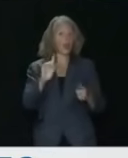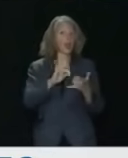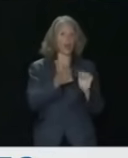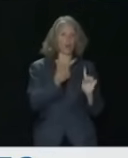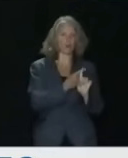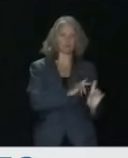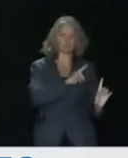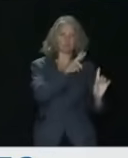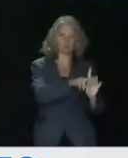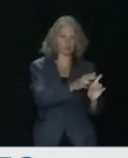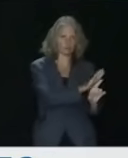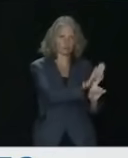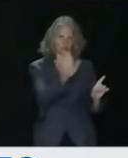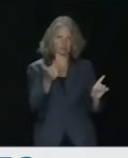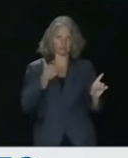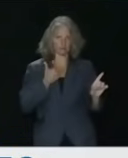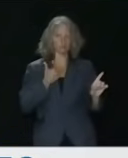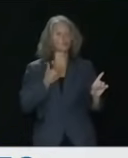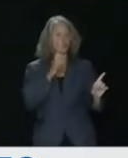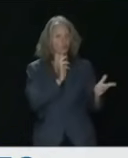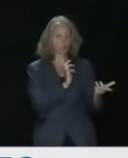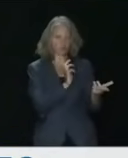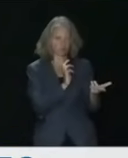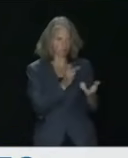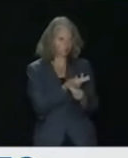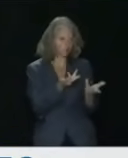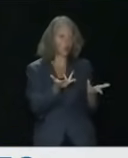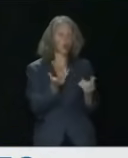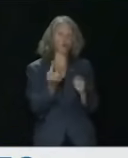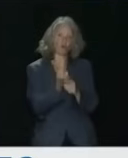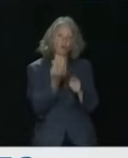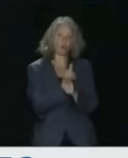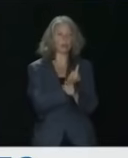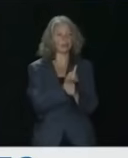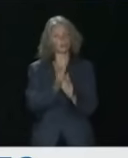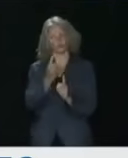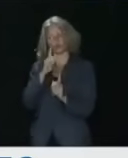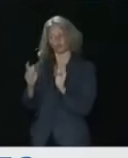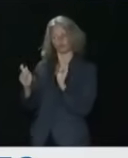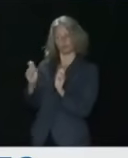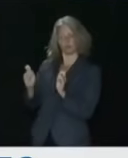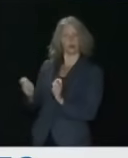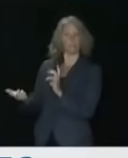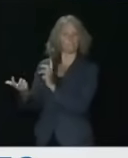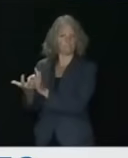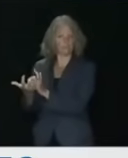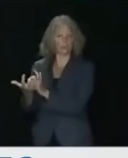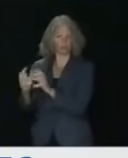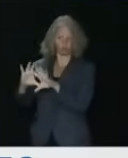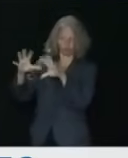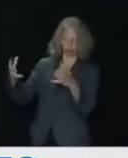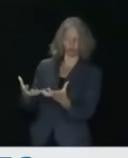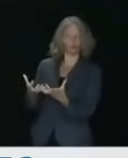VACCINES IN CANADA TO ENSURES ON THE MALL PROTECTION OF CANADIANS